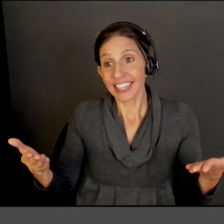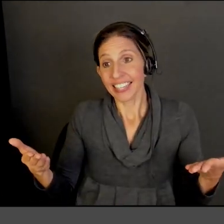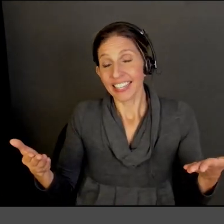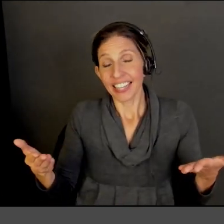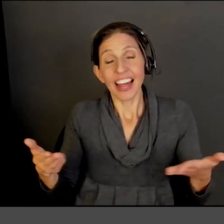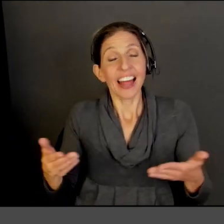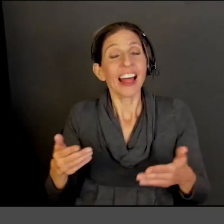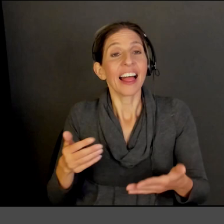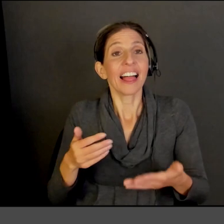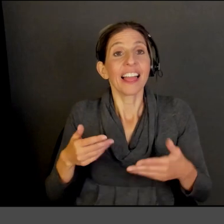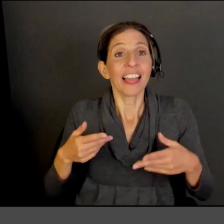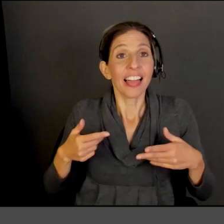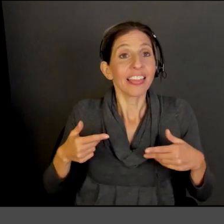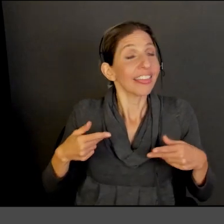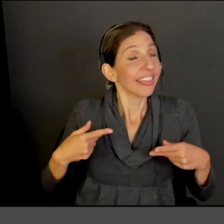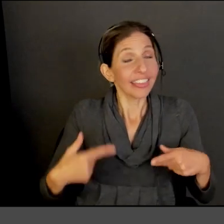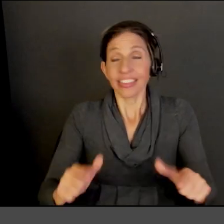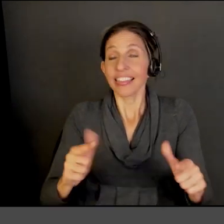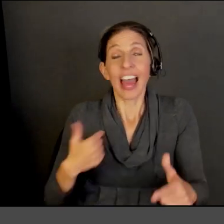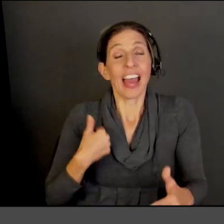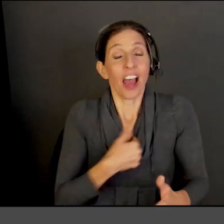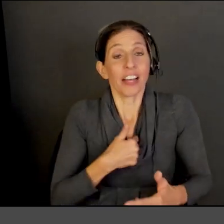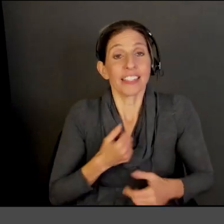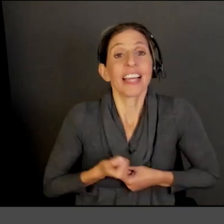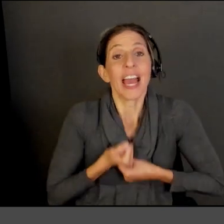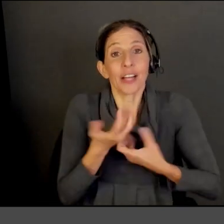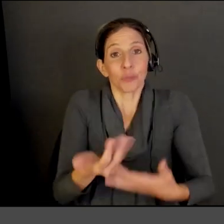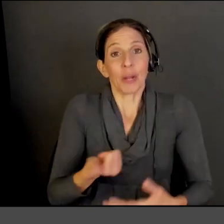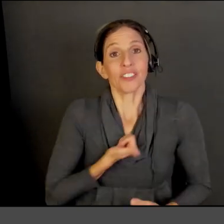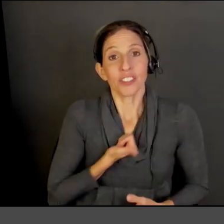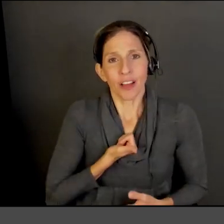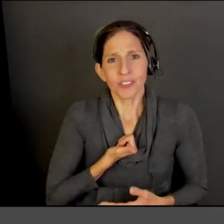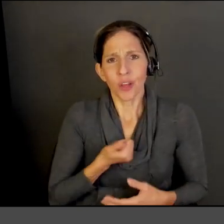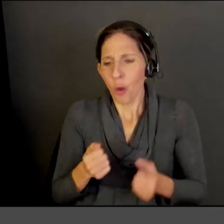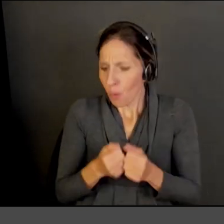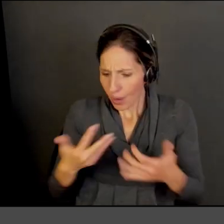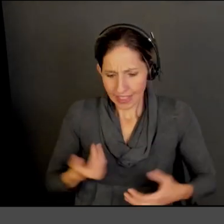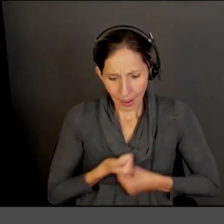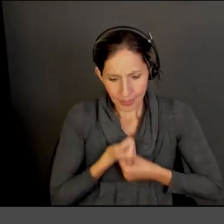YOU KNOW, REMEMBER, WE'RE NOT EXPRESSING OURSELVES. WE DON'T HAVE A VOICE.